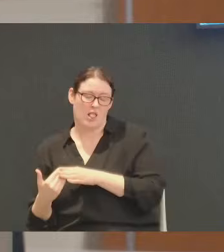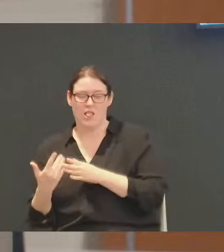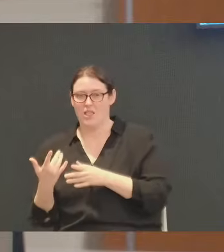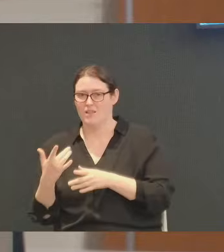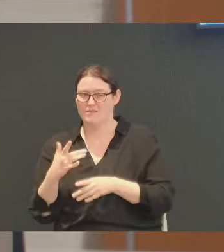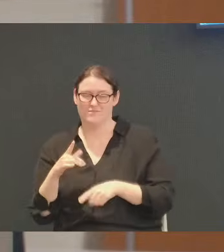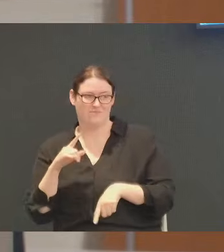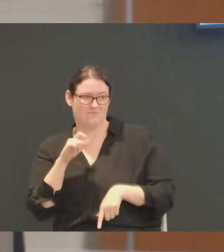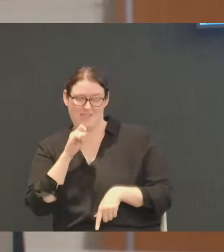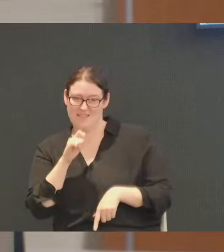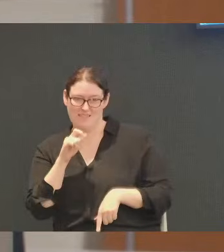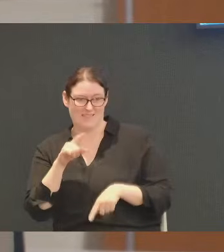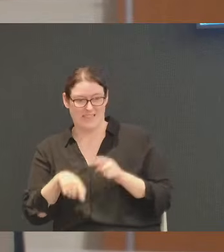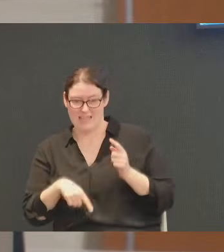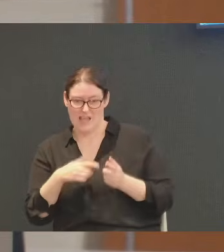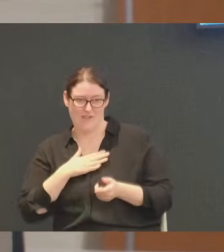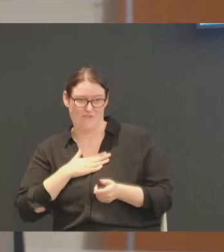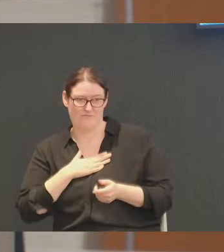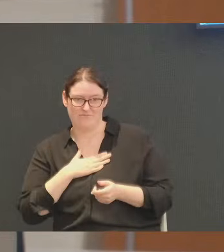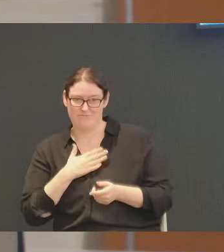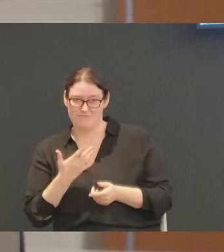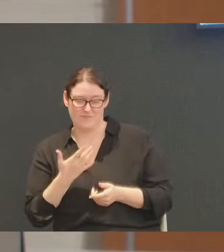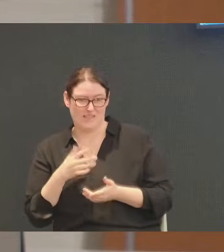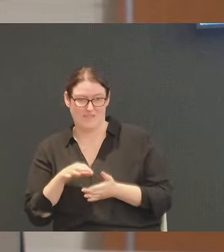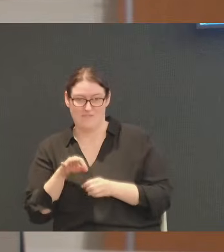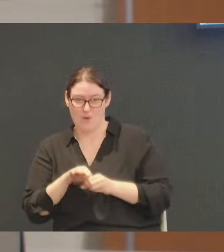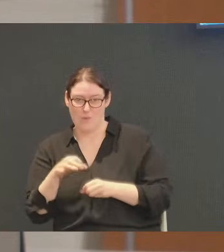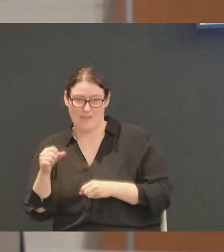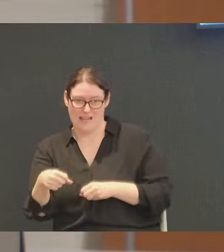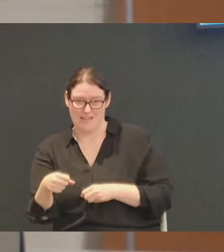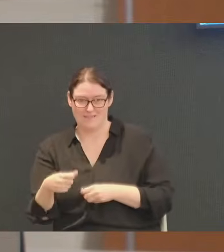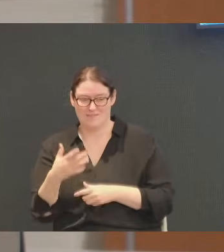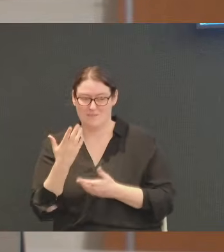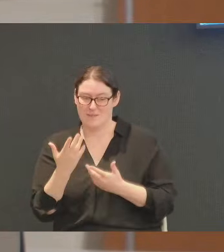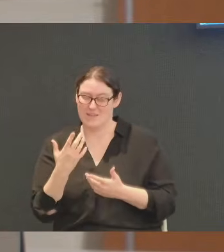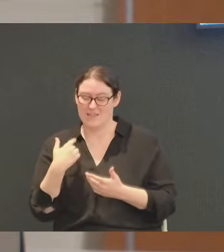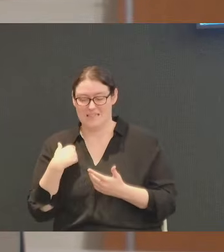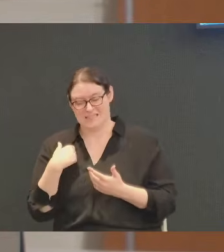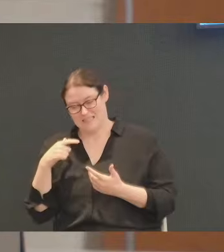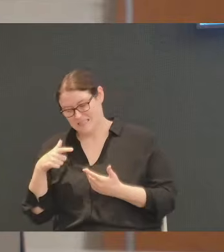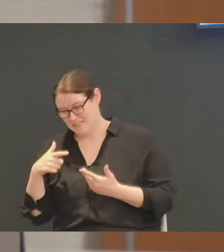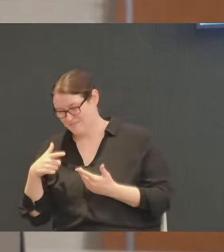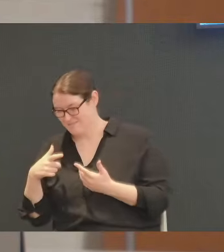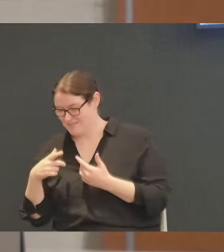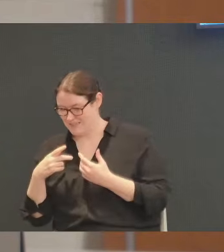to vote in favor of the levy. And so it's very it's a very difficult decision. I know we're